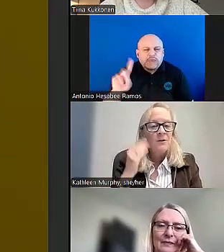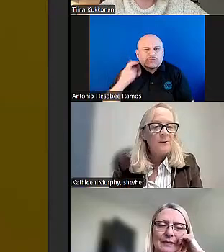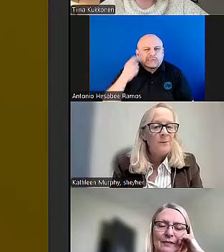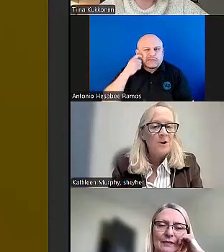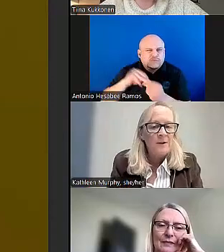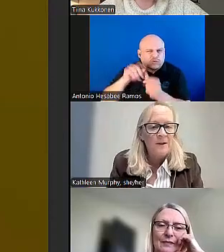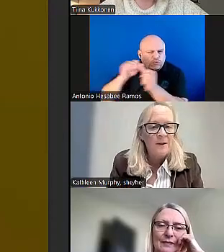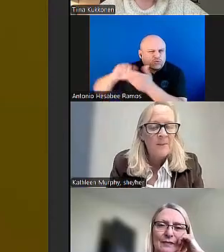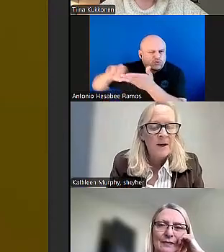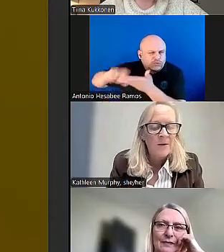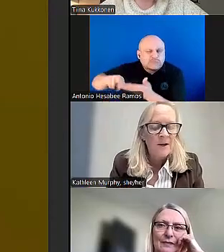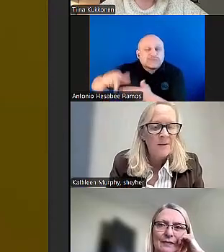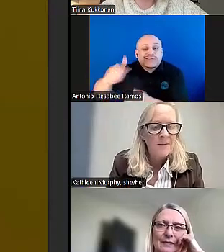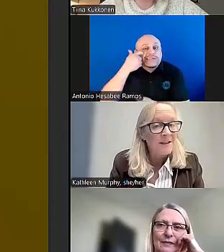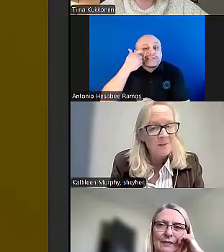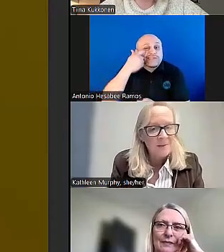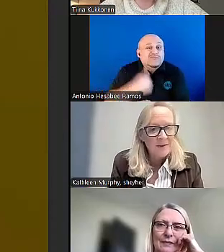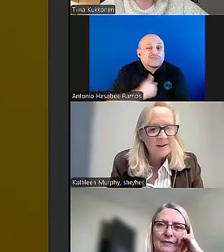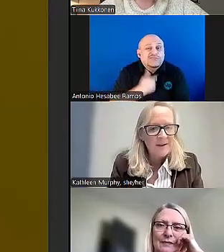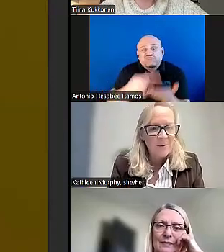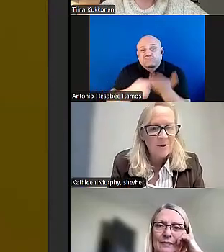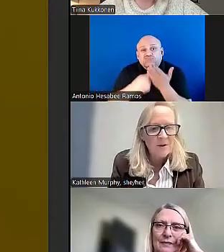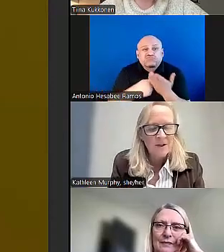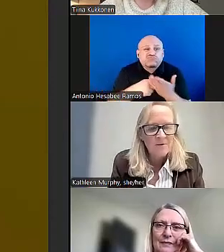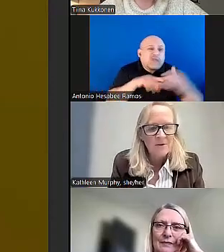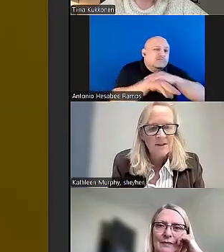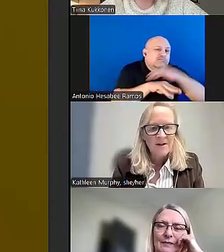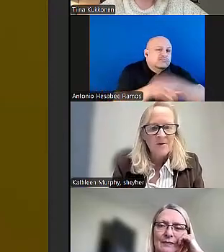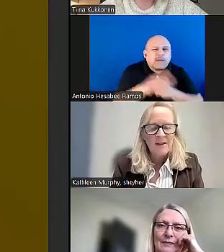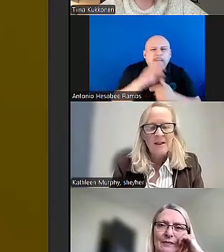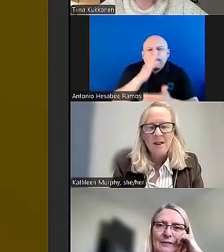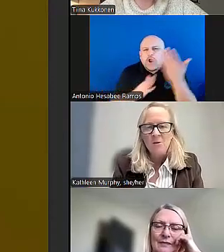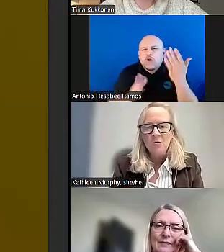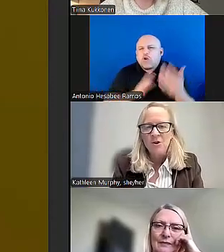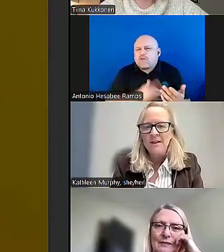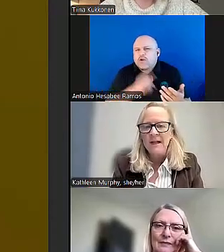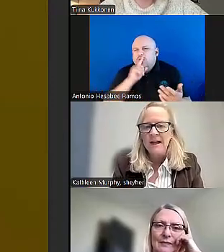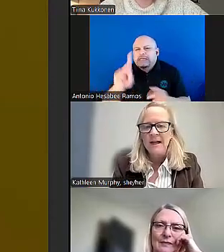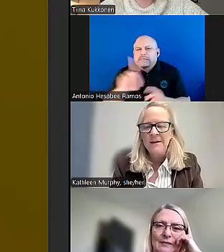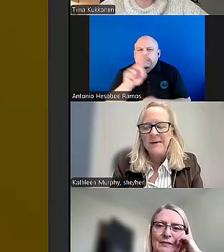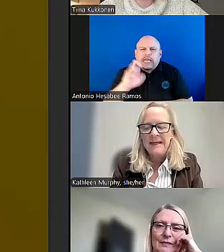we were talking about accessibility as part of diversity, equity, and inclusion,